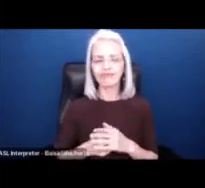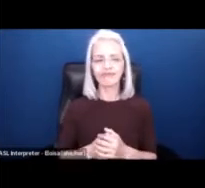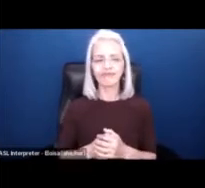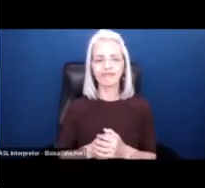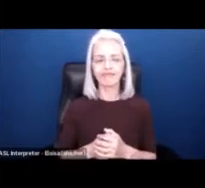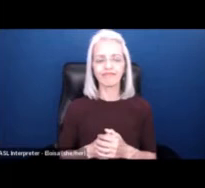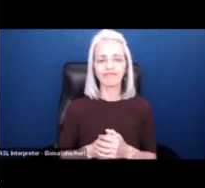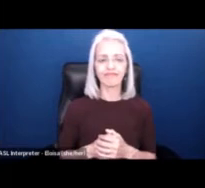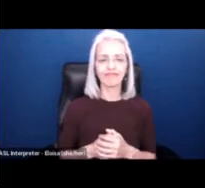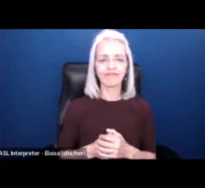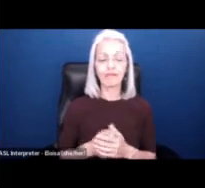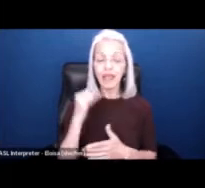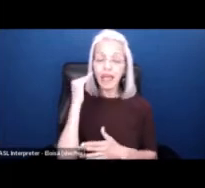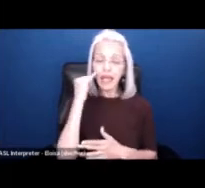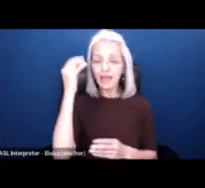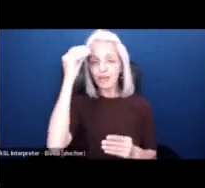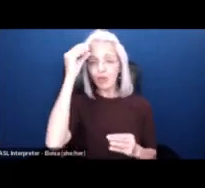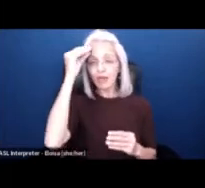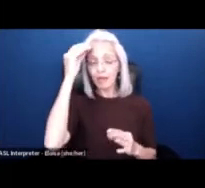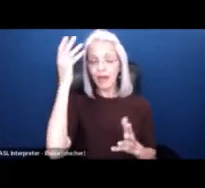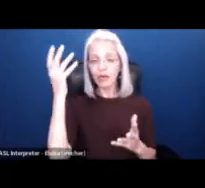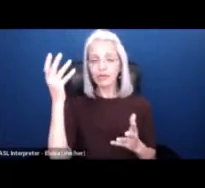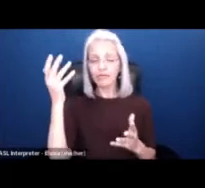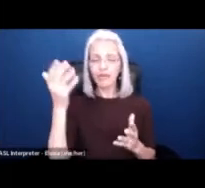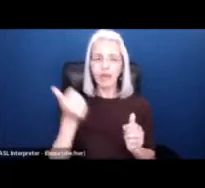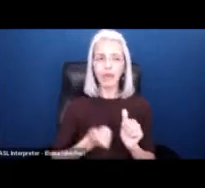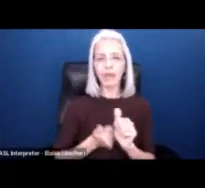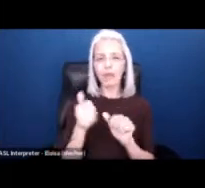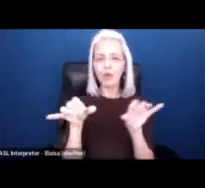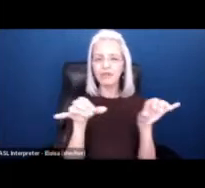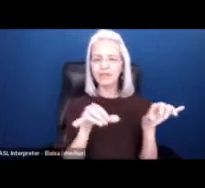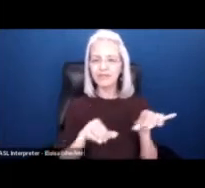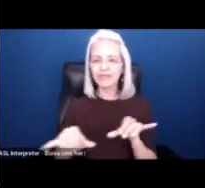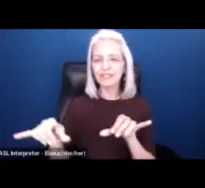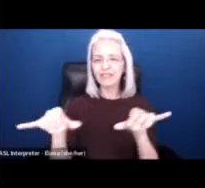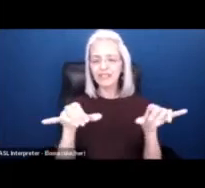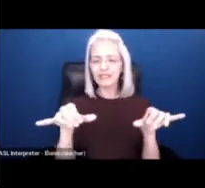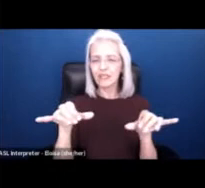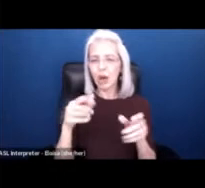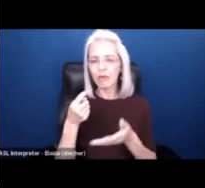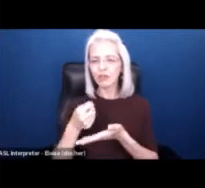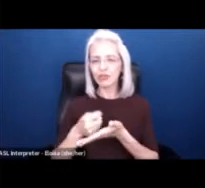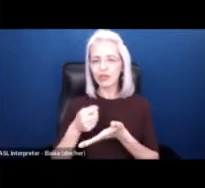that if you think about the most common treatment for mental health counseling or